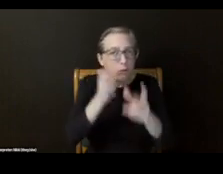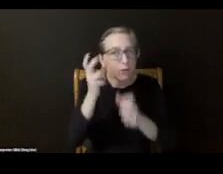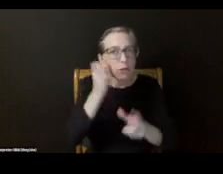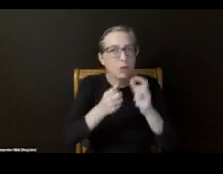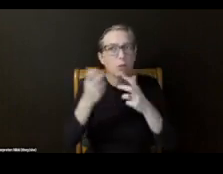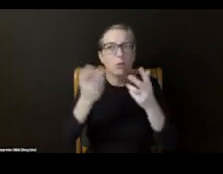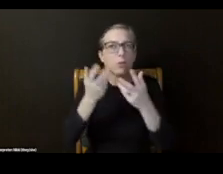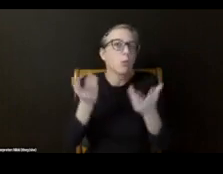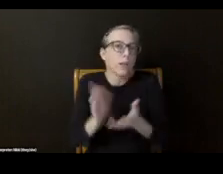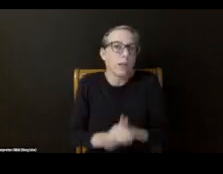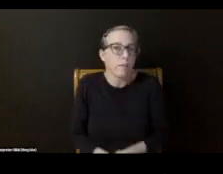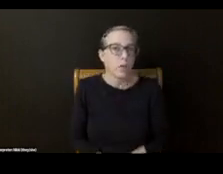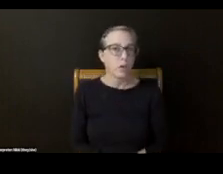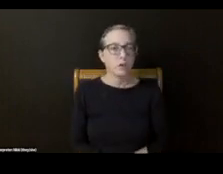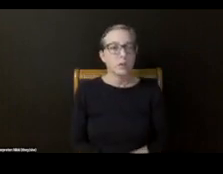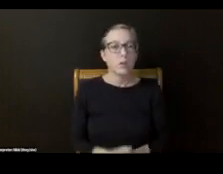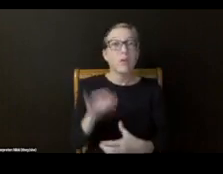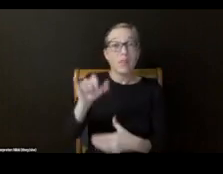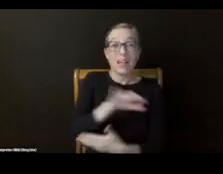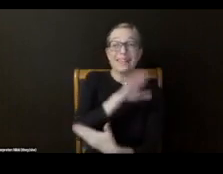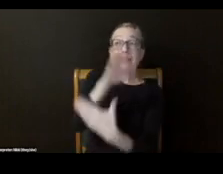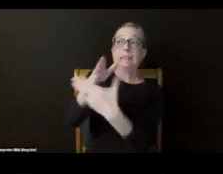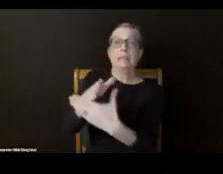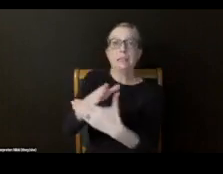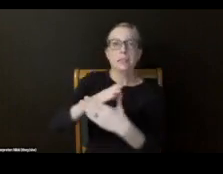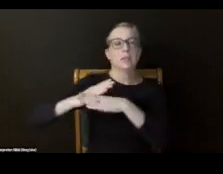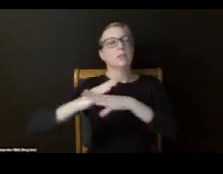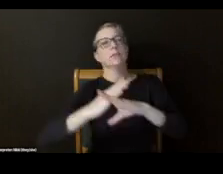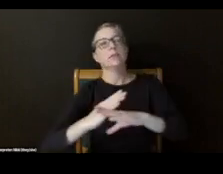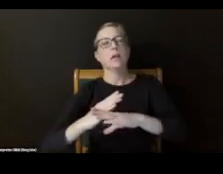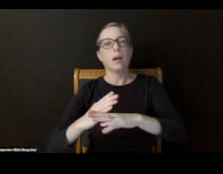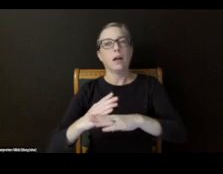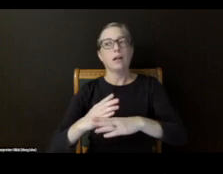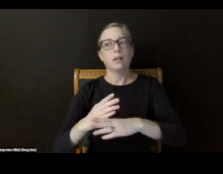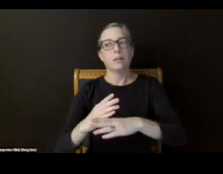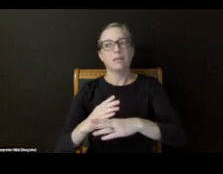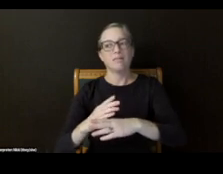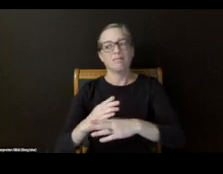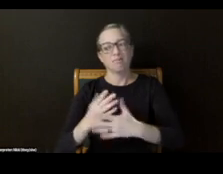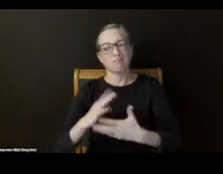impedes the children's experience as well. Right. As well as